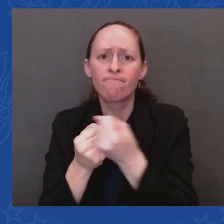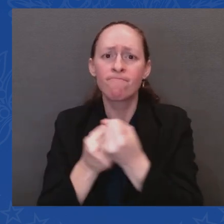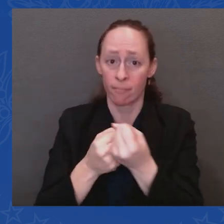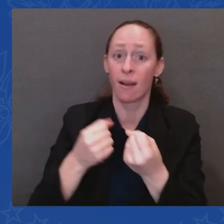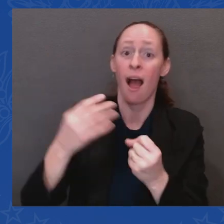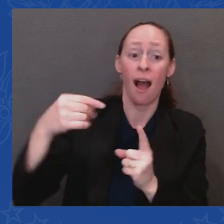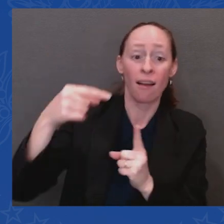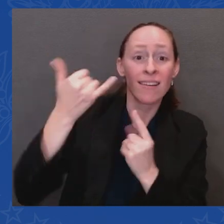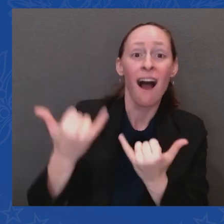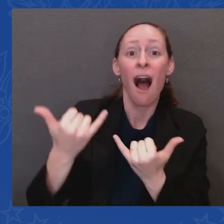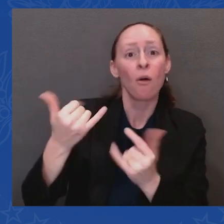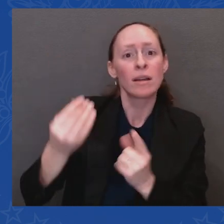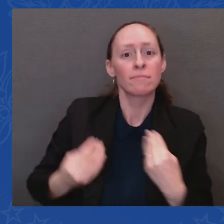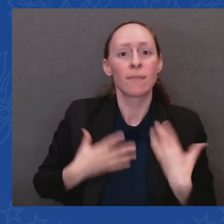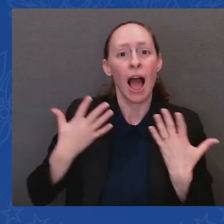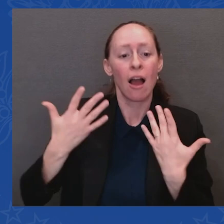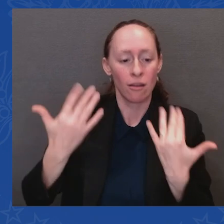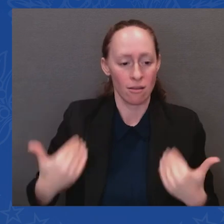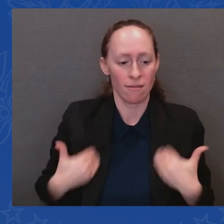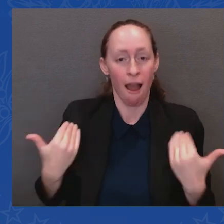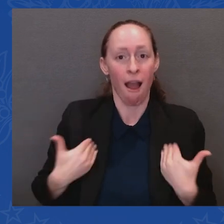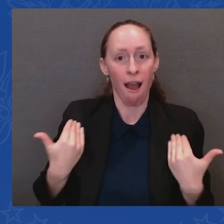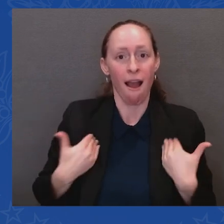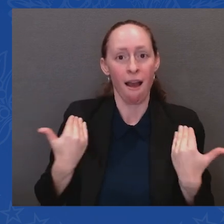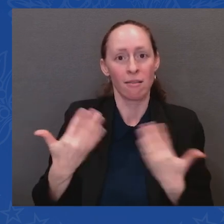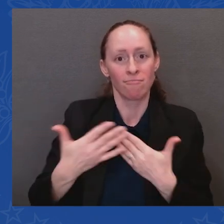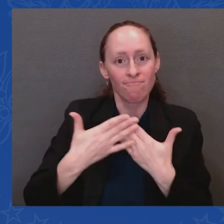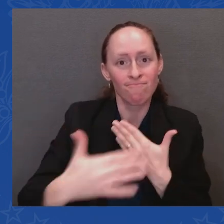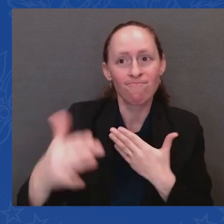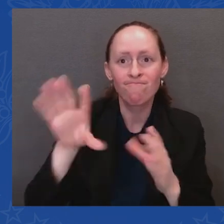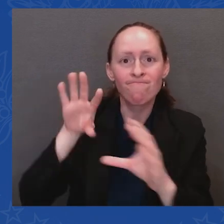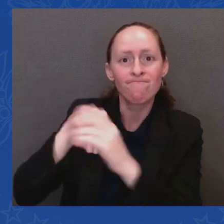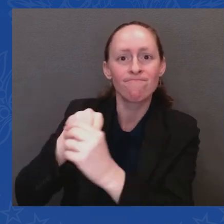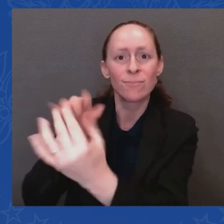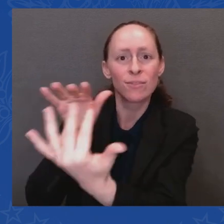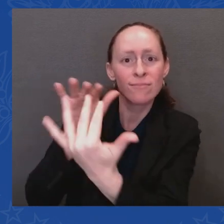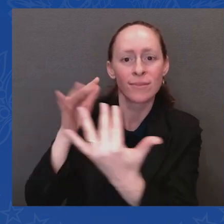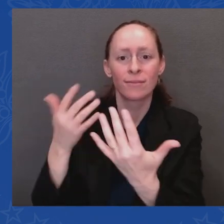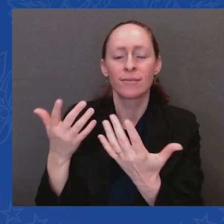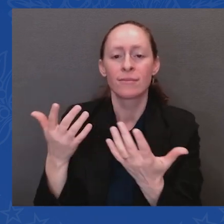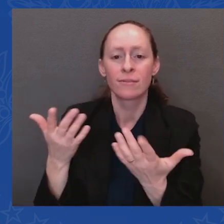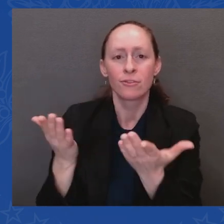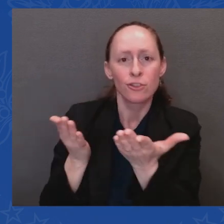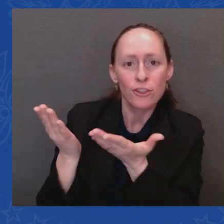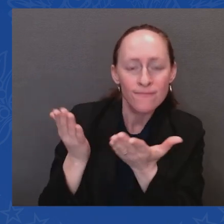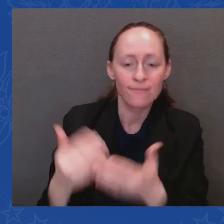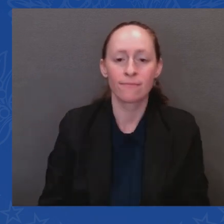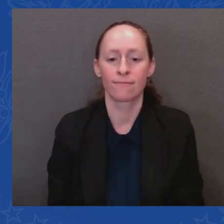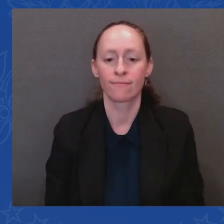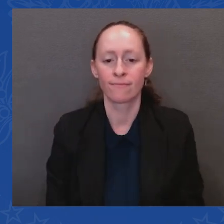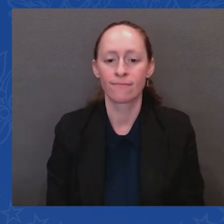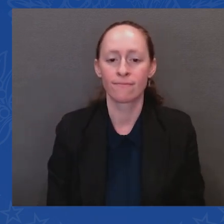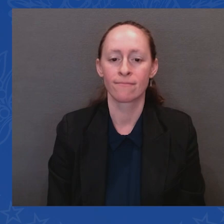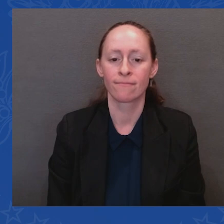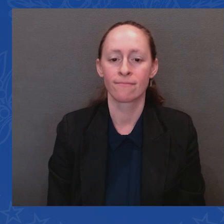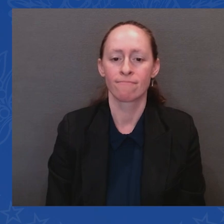We see this at barracks and bases all across America, where young women and men continue to risk their own safety